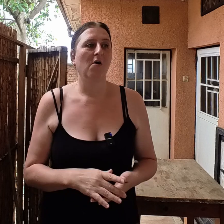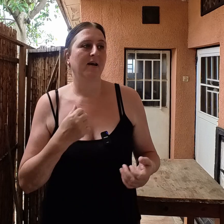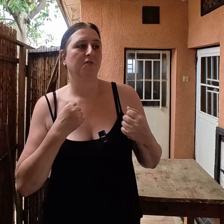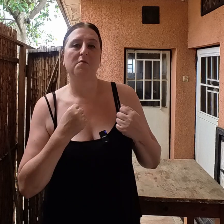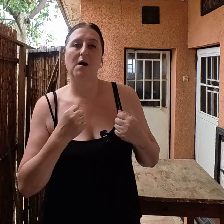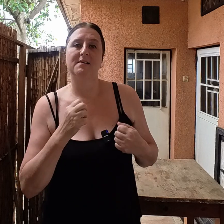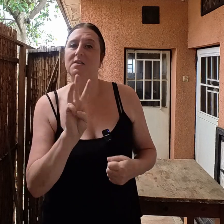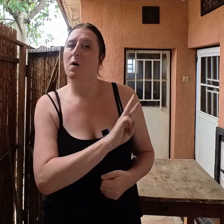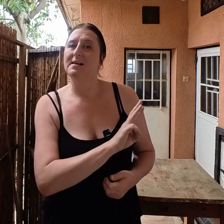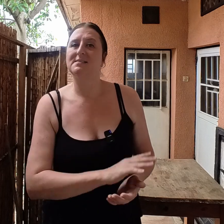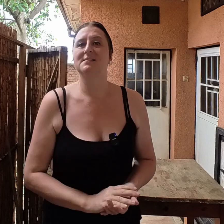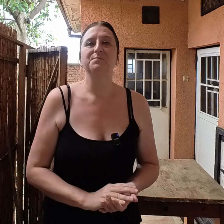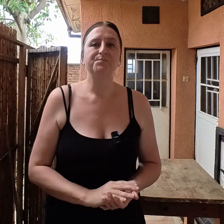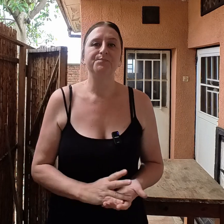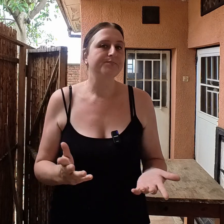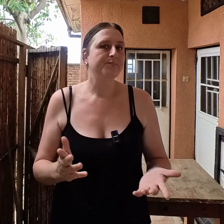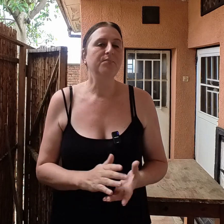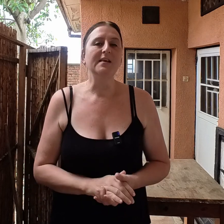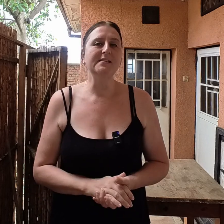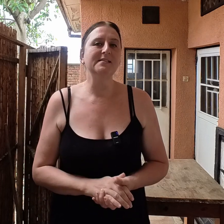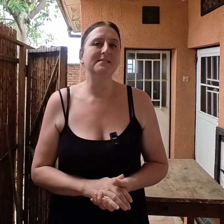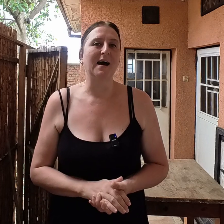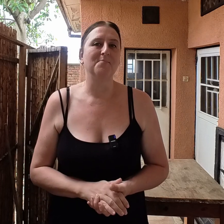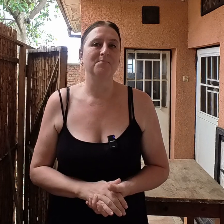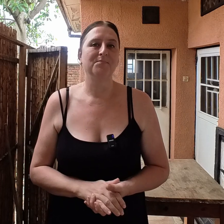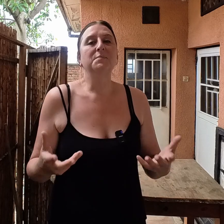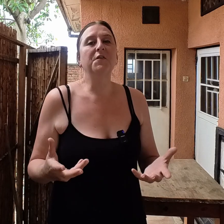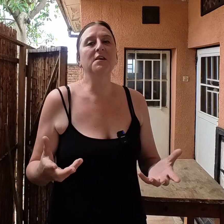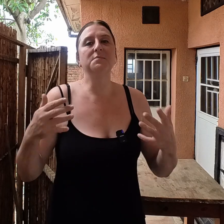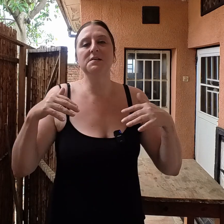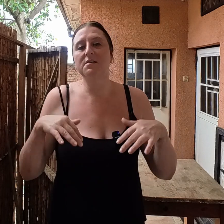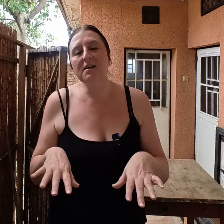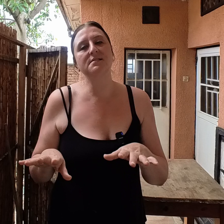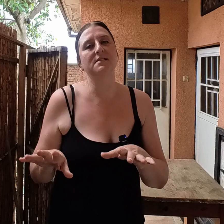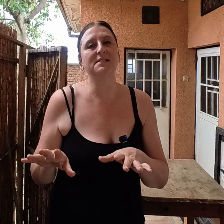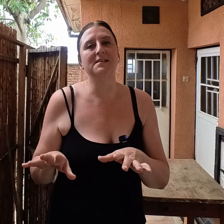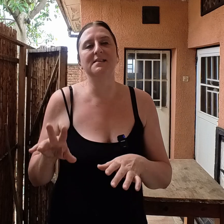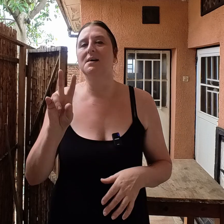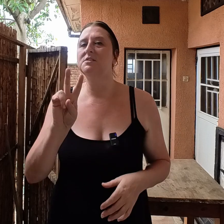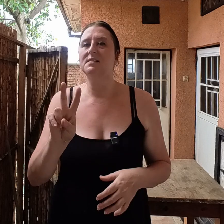or, 'I come from Rwanda in the west.' Easy as that. Before I jump into the rest of the cities, I'm just